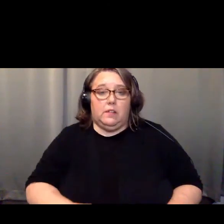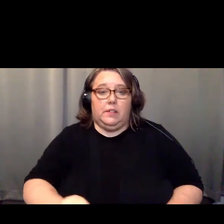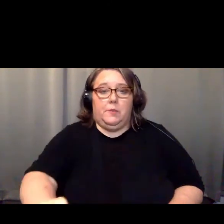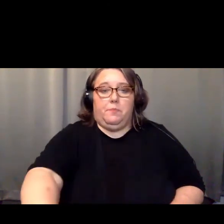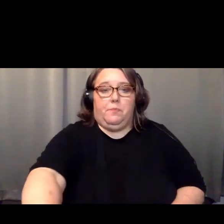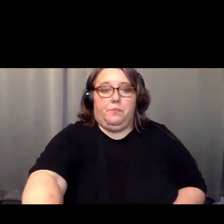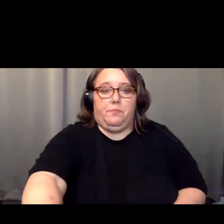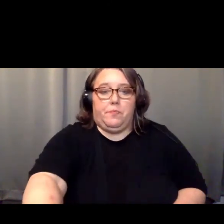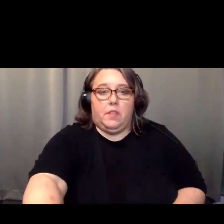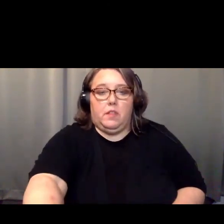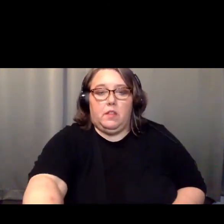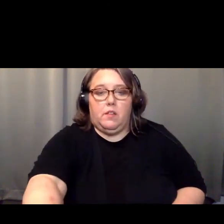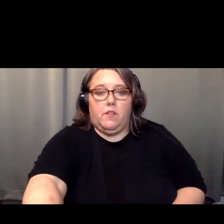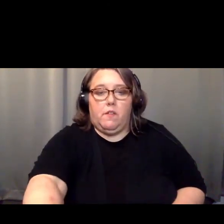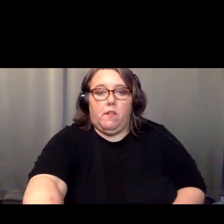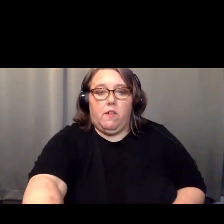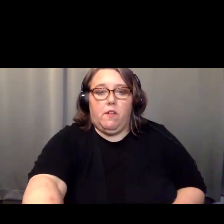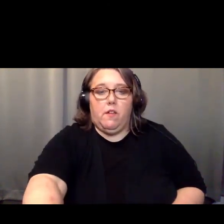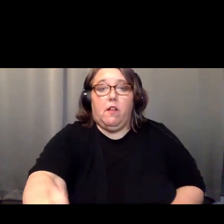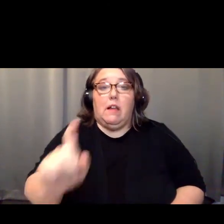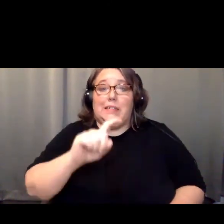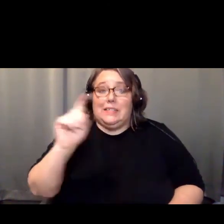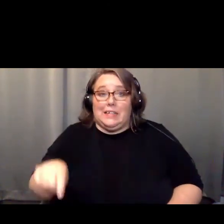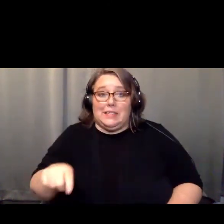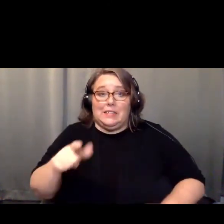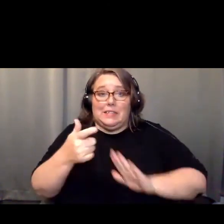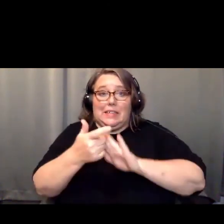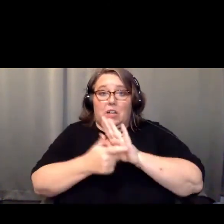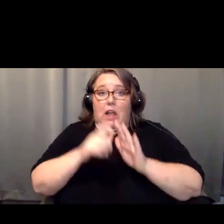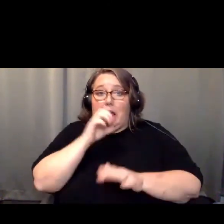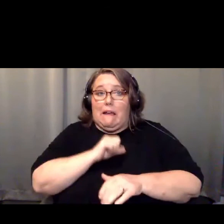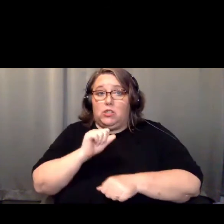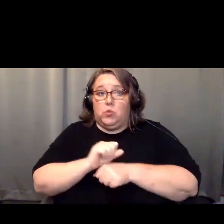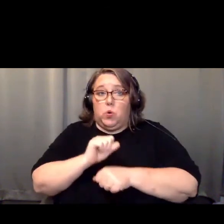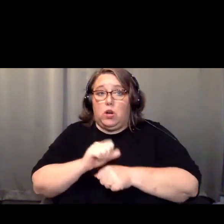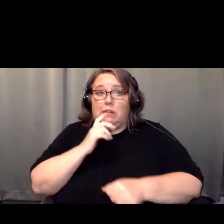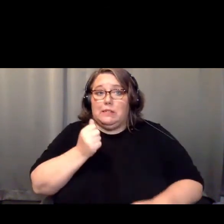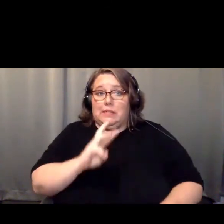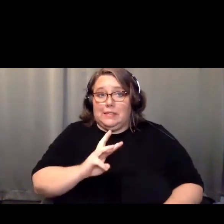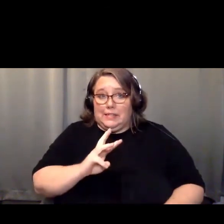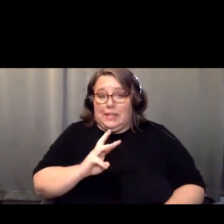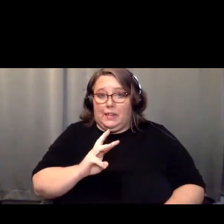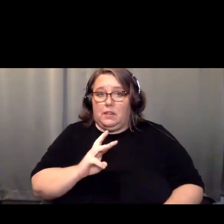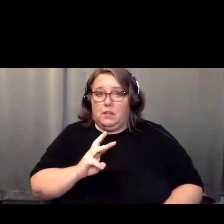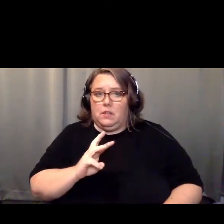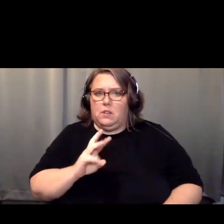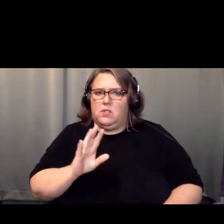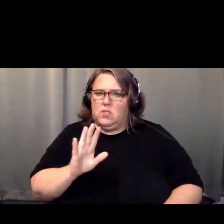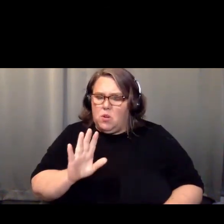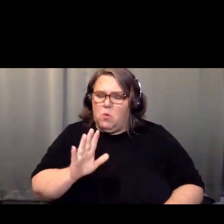Let's see, in the state of Texas, the legal age to work is 16, what services can be provided to a 14 year old?